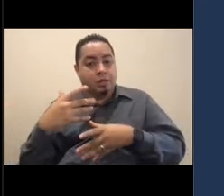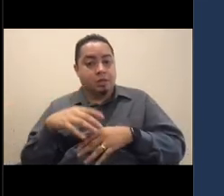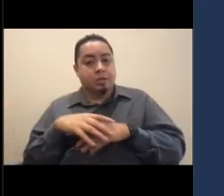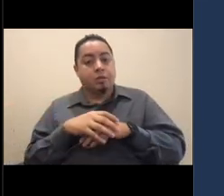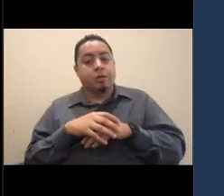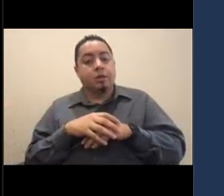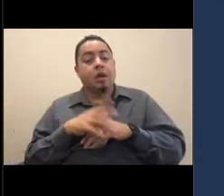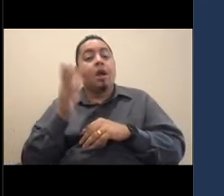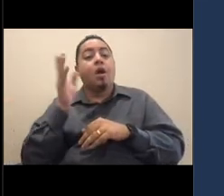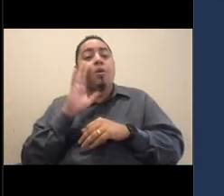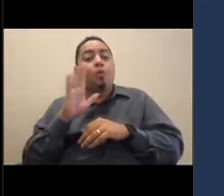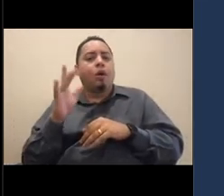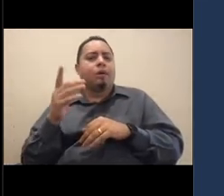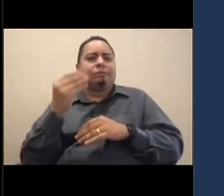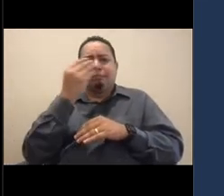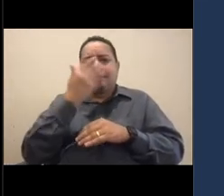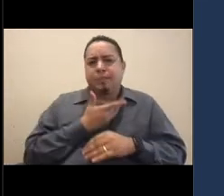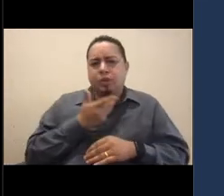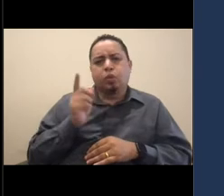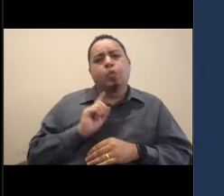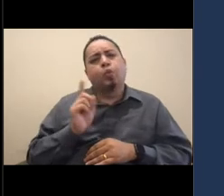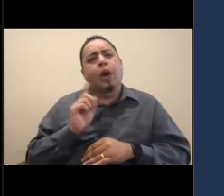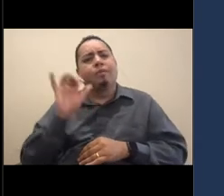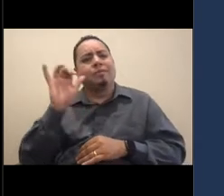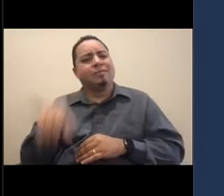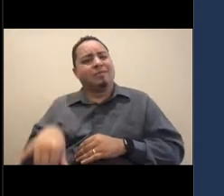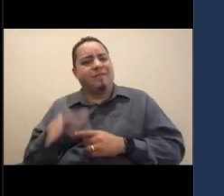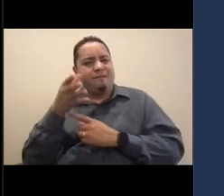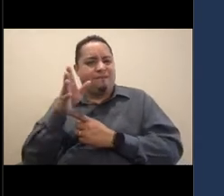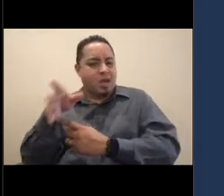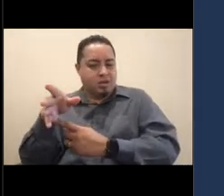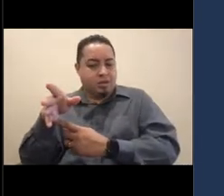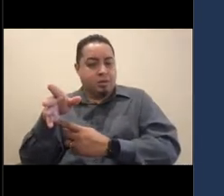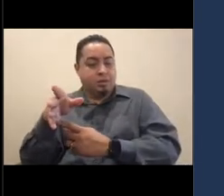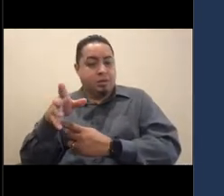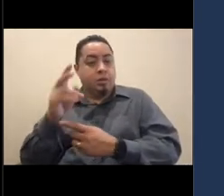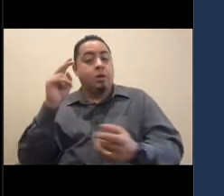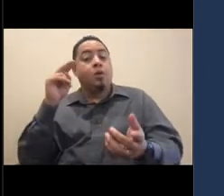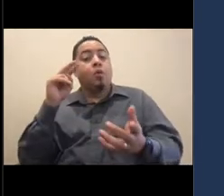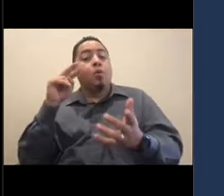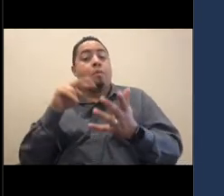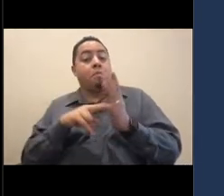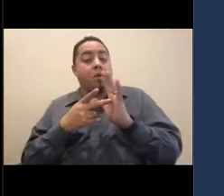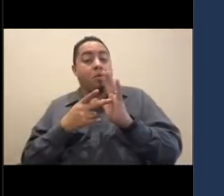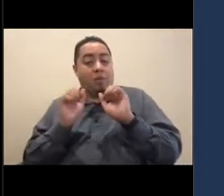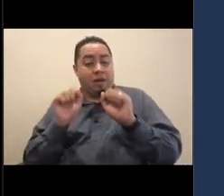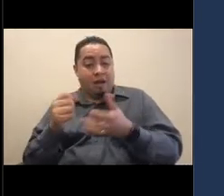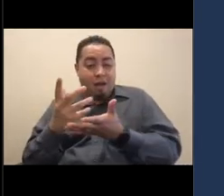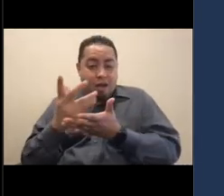the proximity to that buoy or that receiver, and then we're able to get all of that data and look at how fish moved.